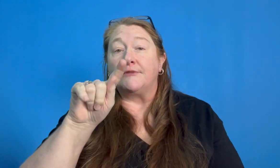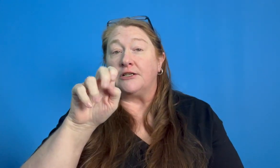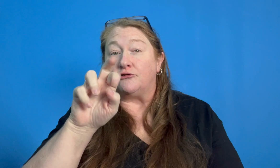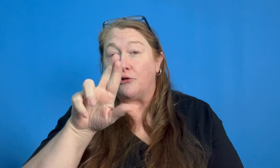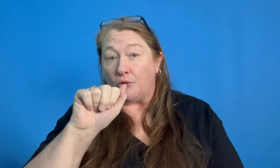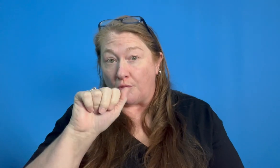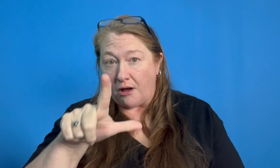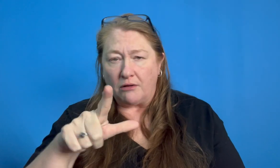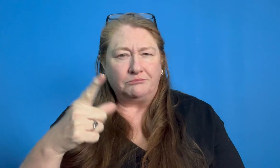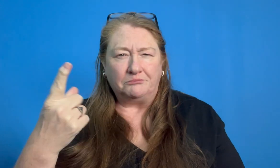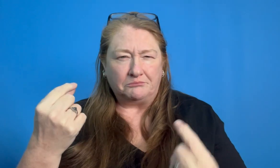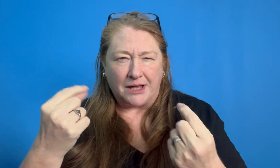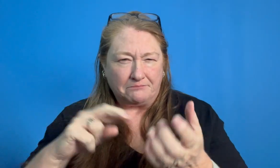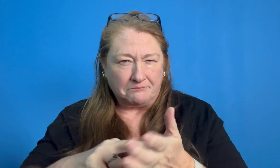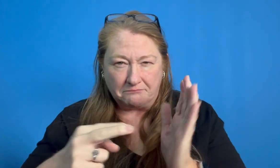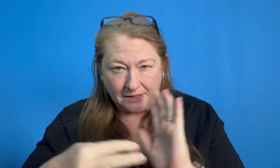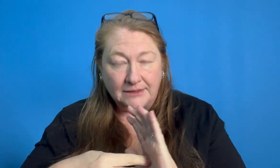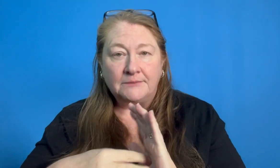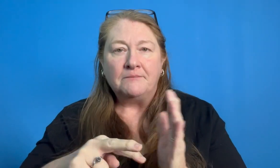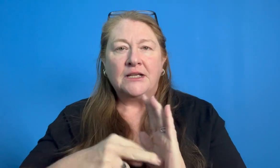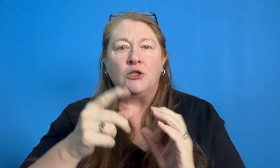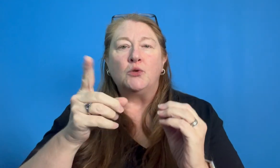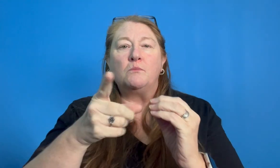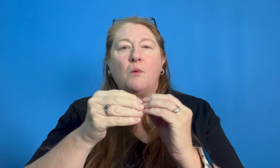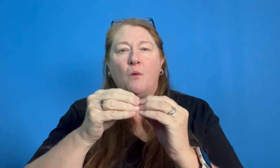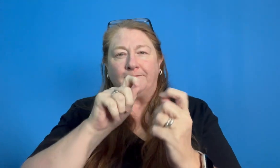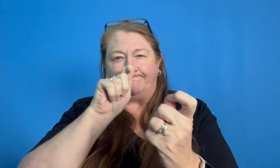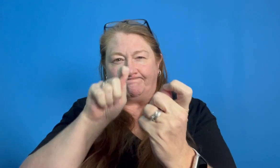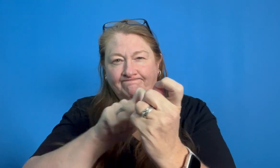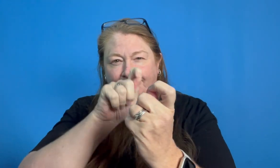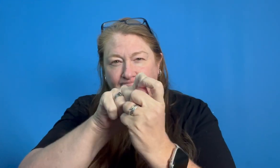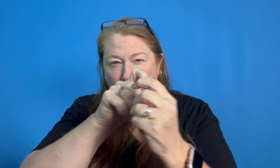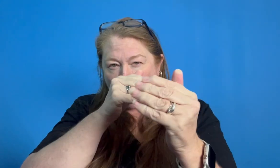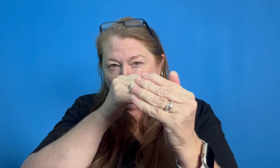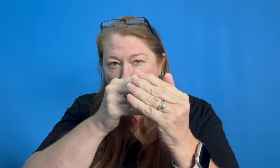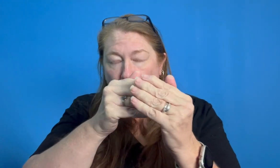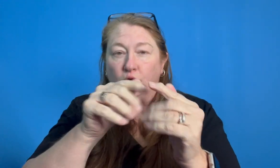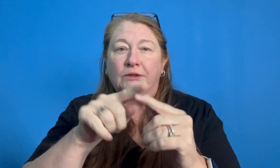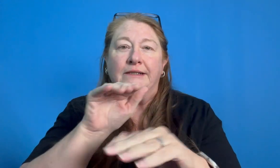1) Literal Translation: In a literal translation, the linguistic structure of the source text is followed, but is normalized